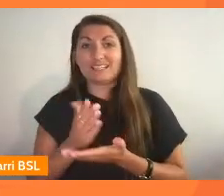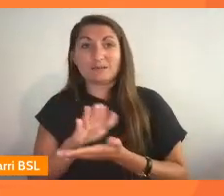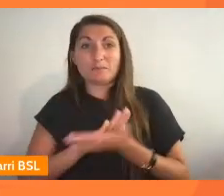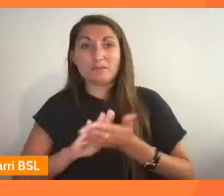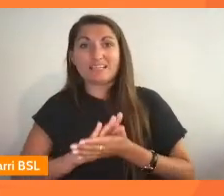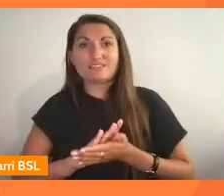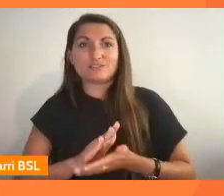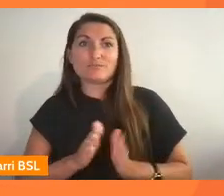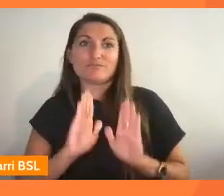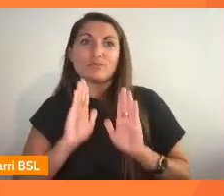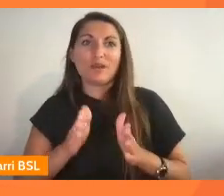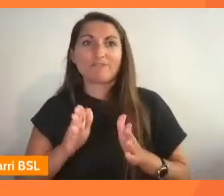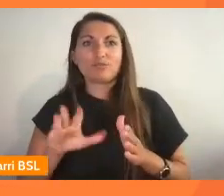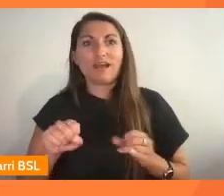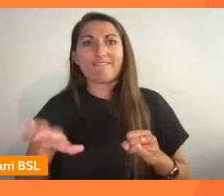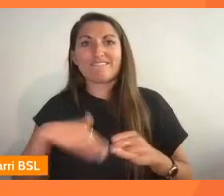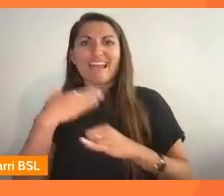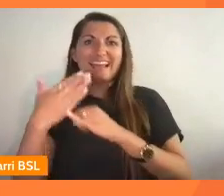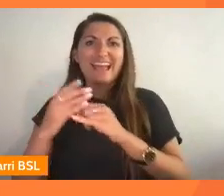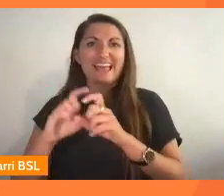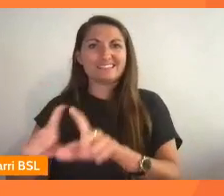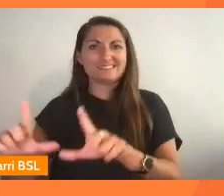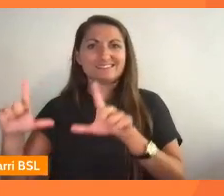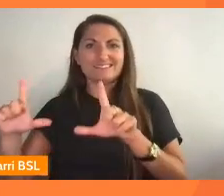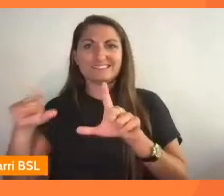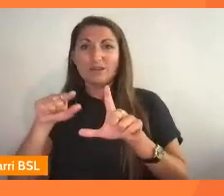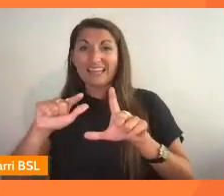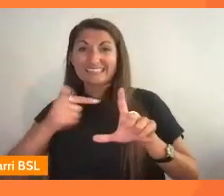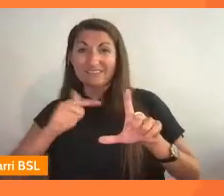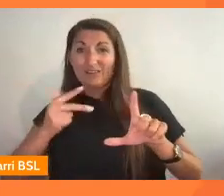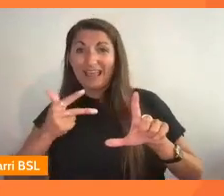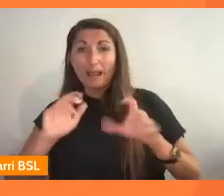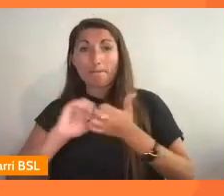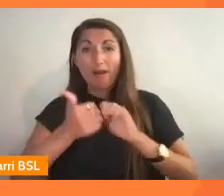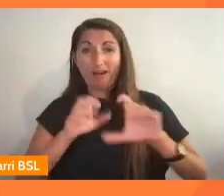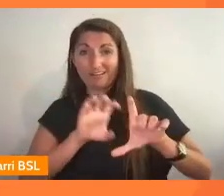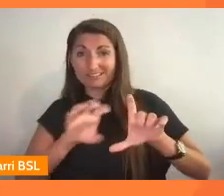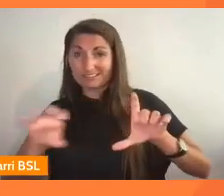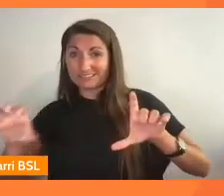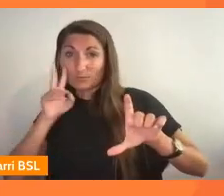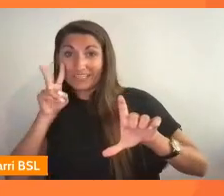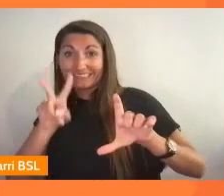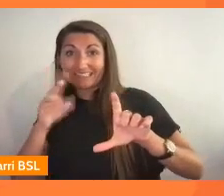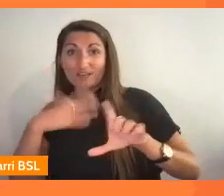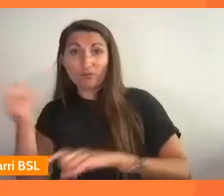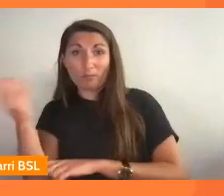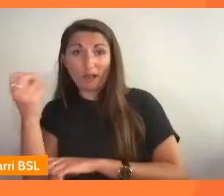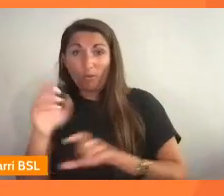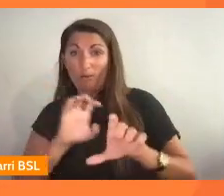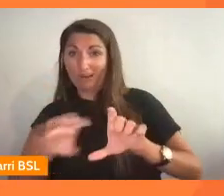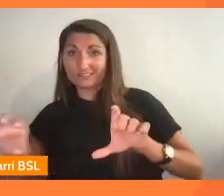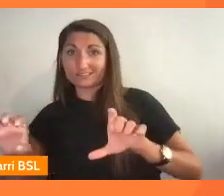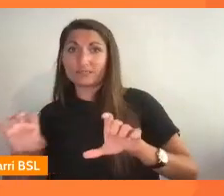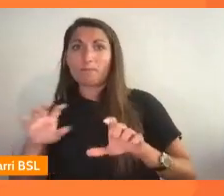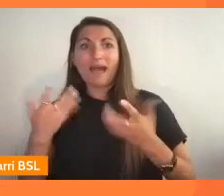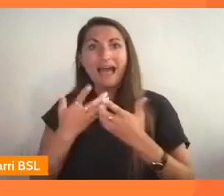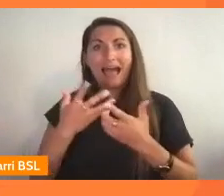card with about seven or eight different partners, and I know there were huge amounts more. So how do you go about that and what sort of advice would you